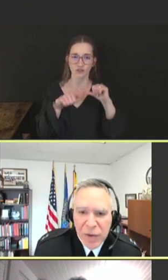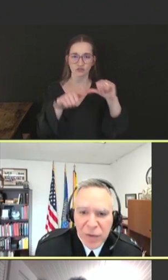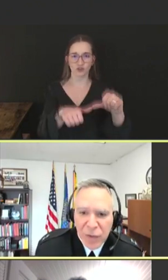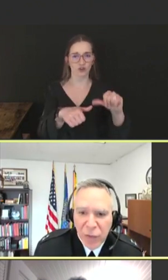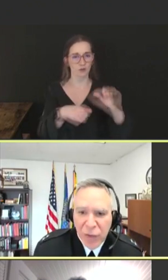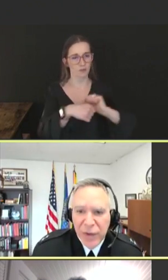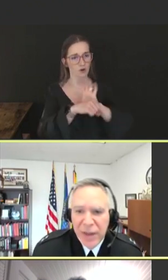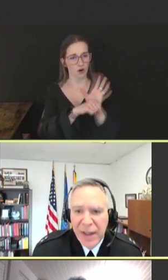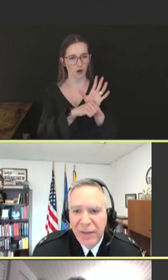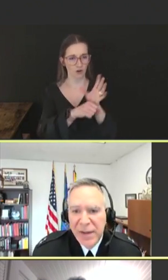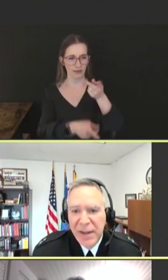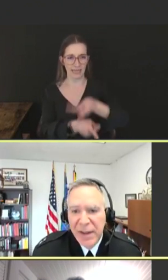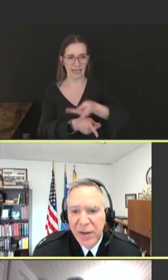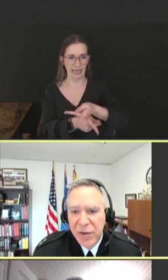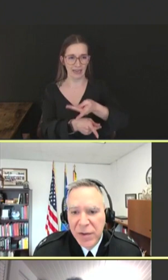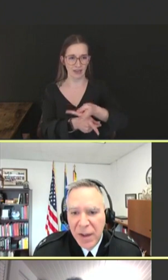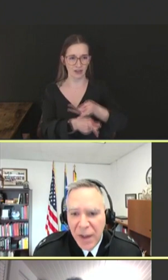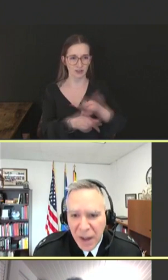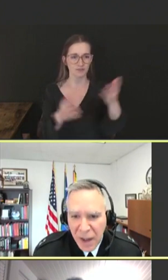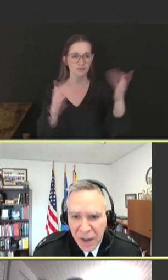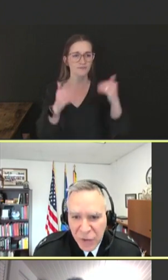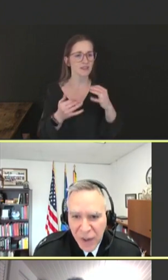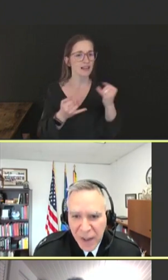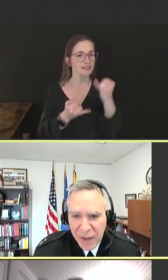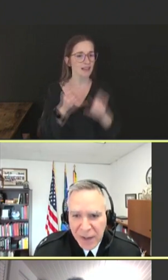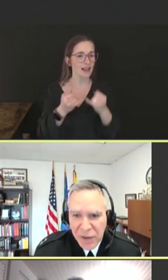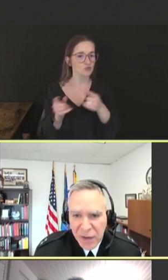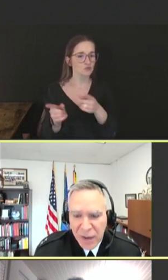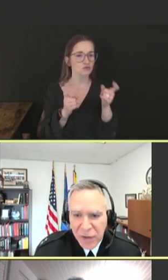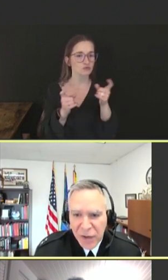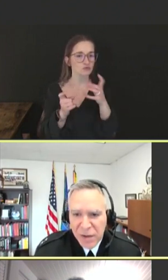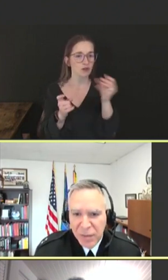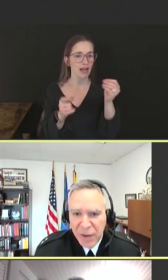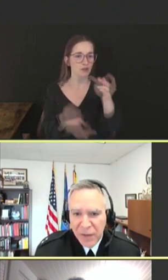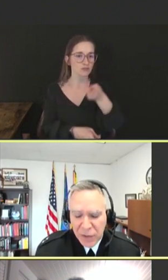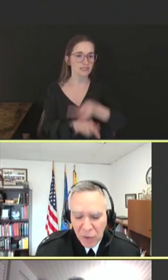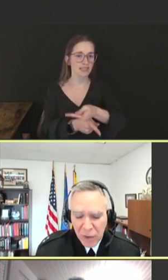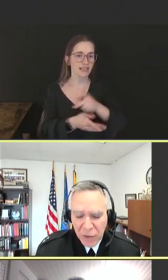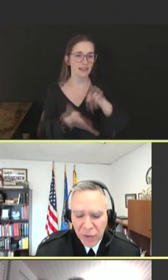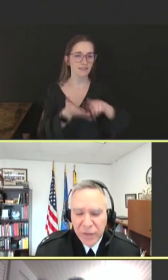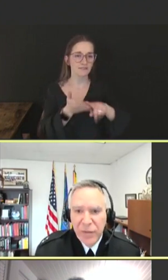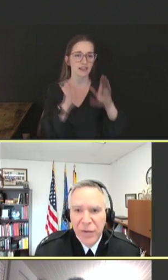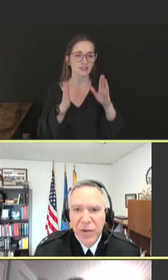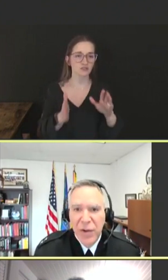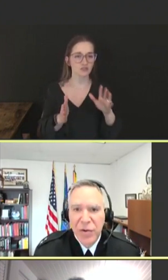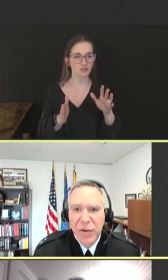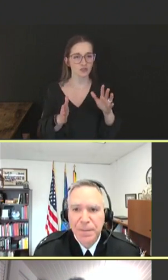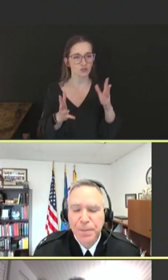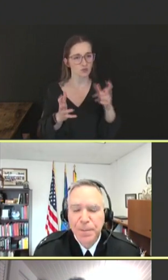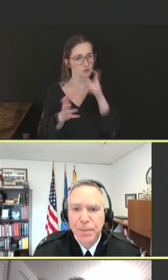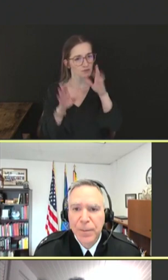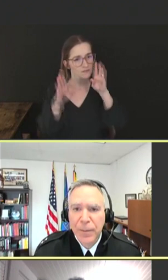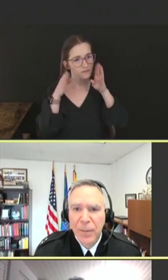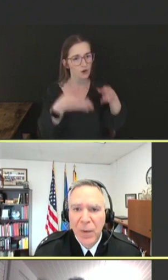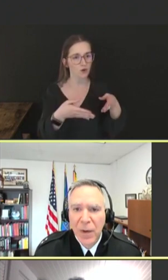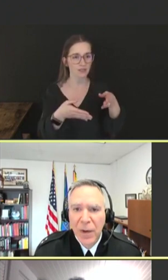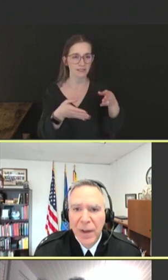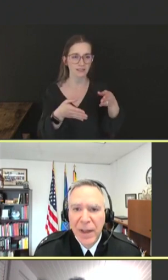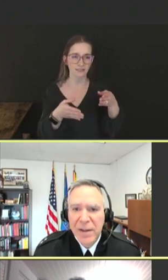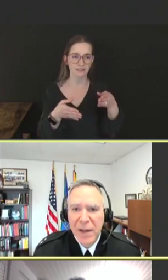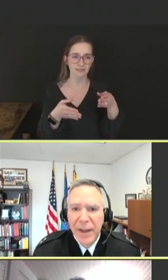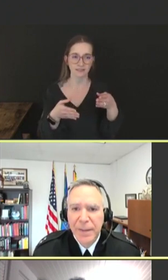course. Recruit and retain investigators tracking interdisciplinary Long-COVID research. Next slide.